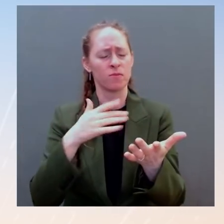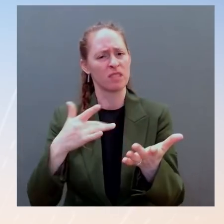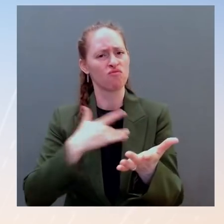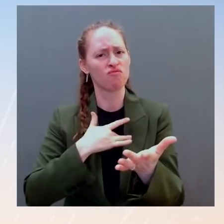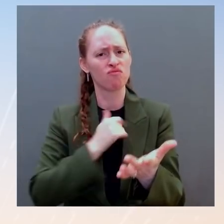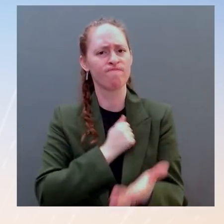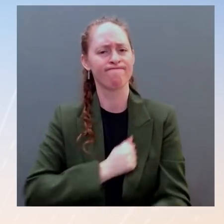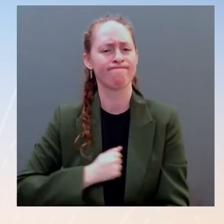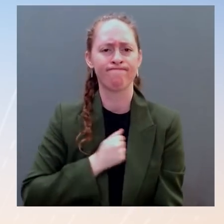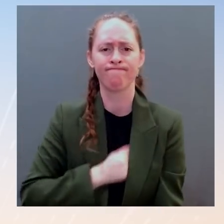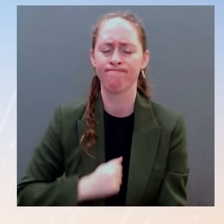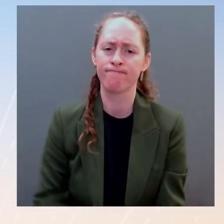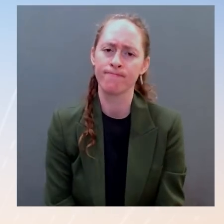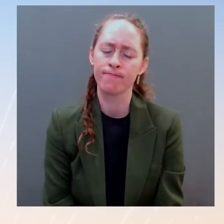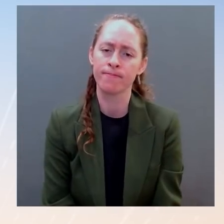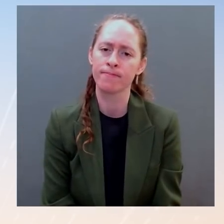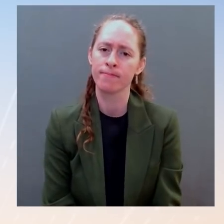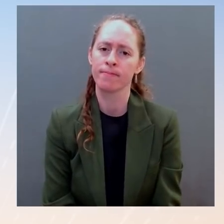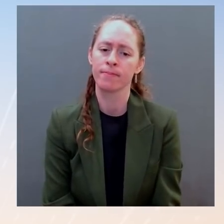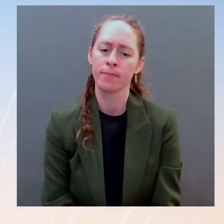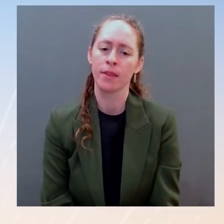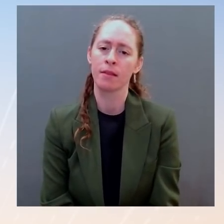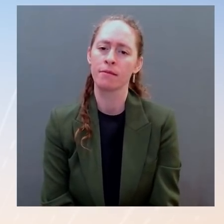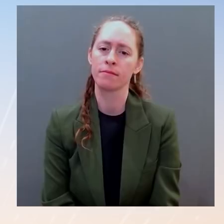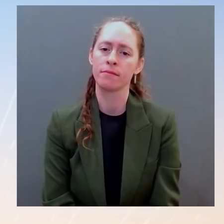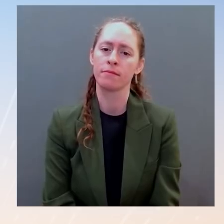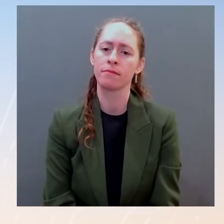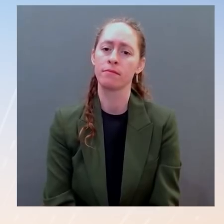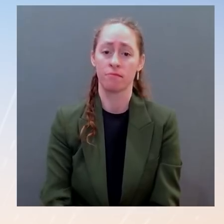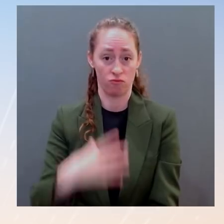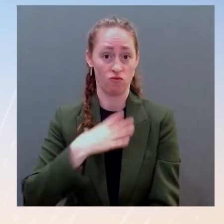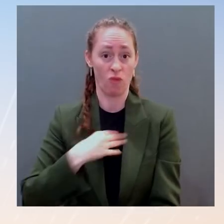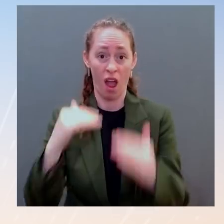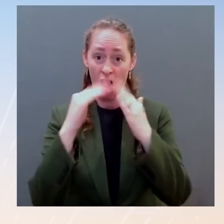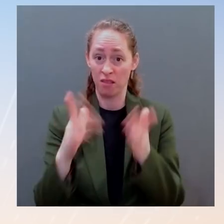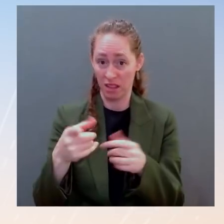given that there's reporting that he lost his life allegedly